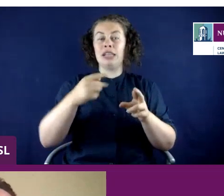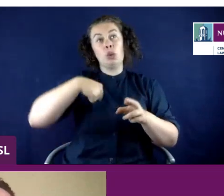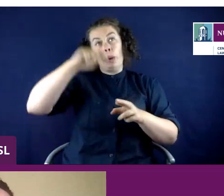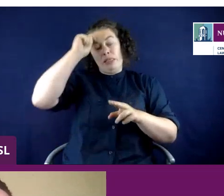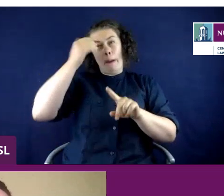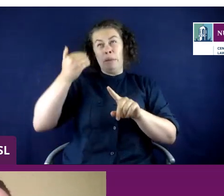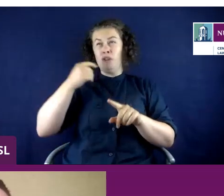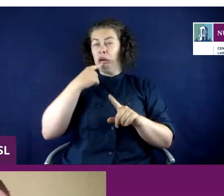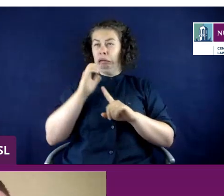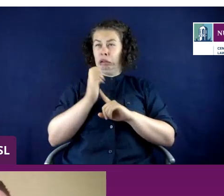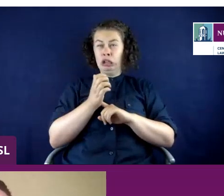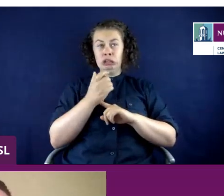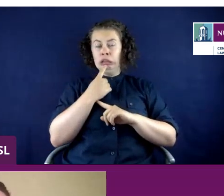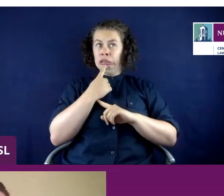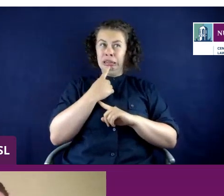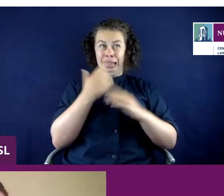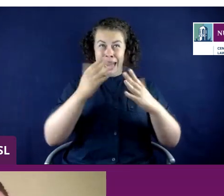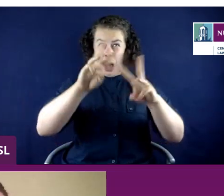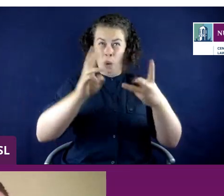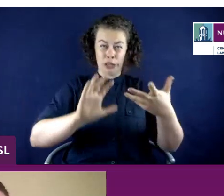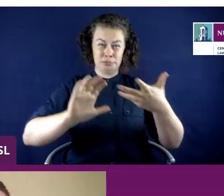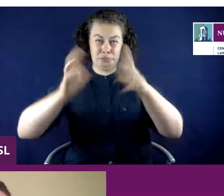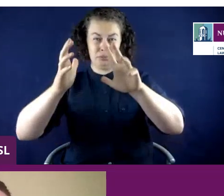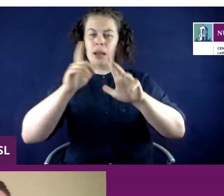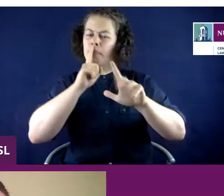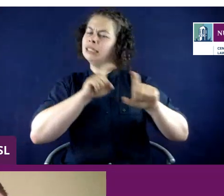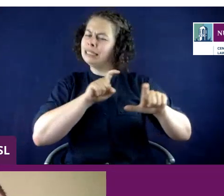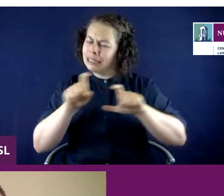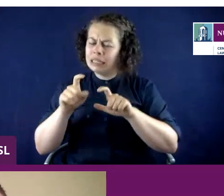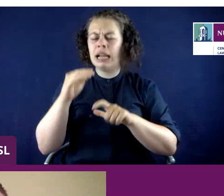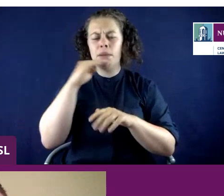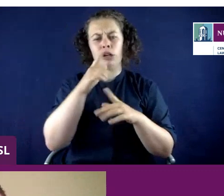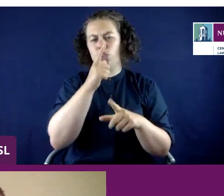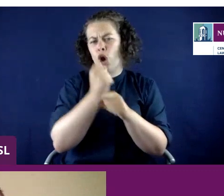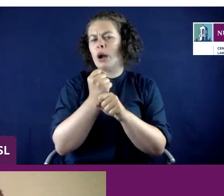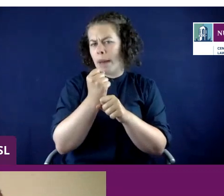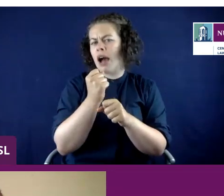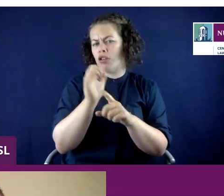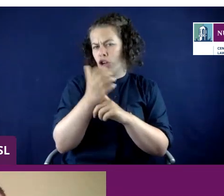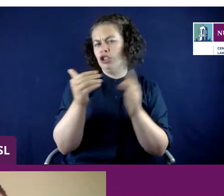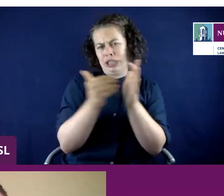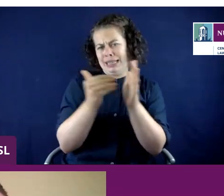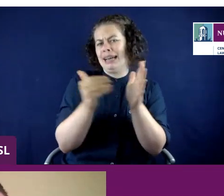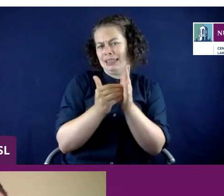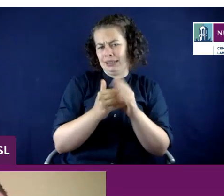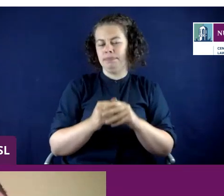society. Even when the world is on fire, we should be talking about culture and access.